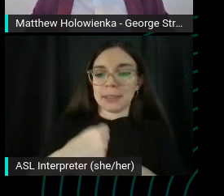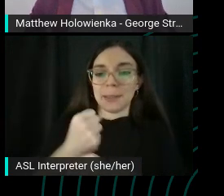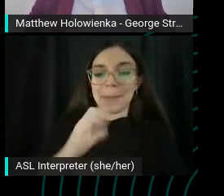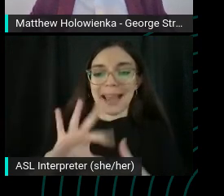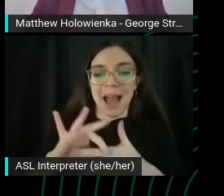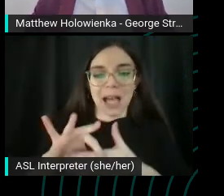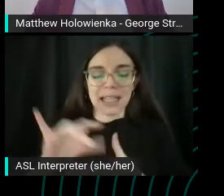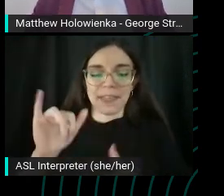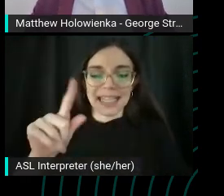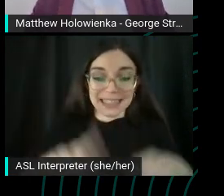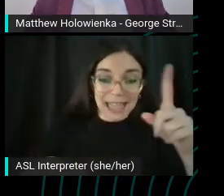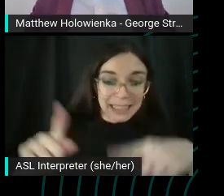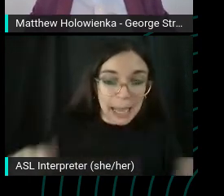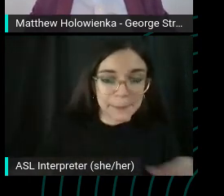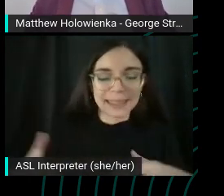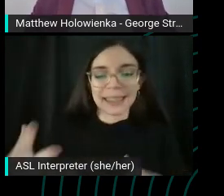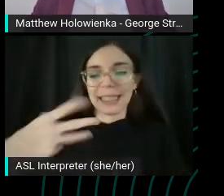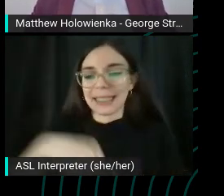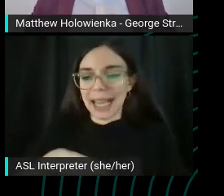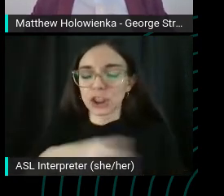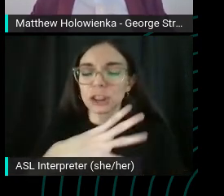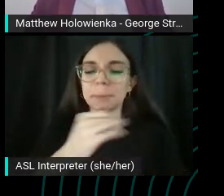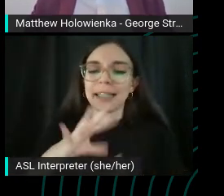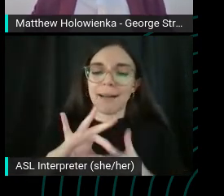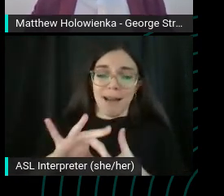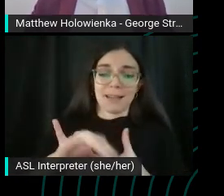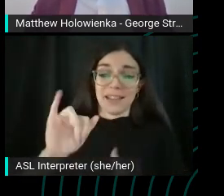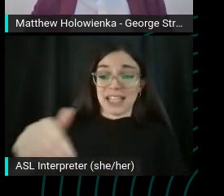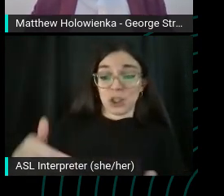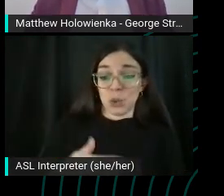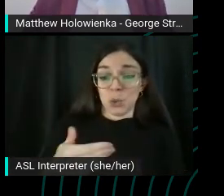content that's engaging, and content's that new even though it actually isn't new.